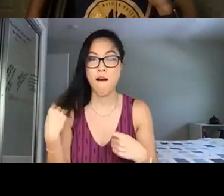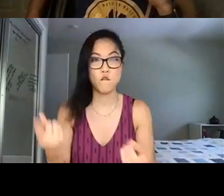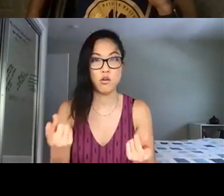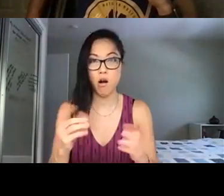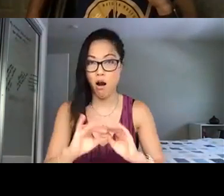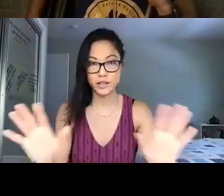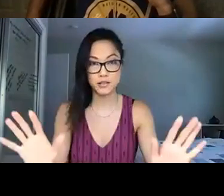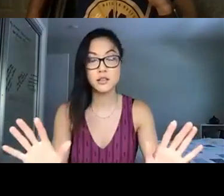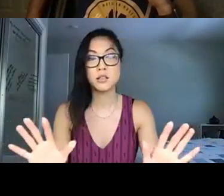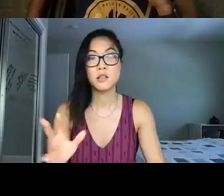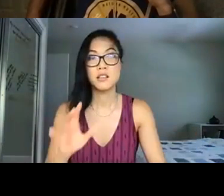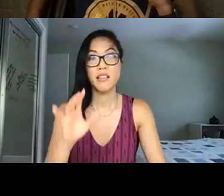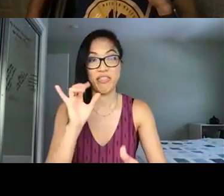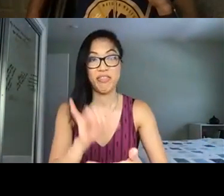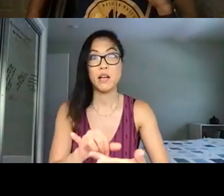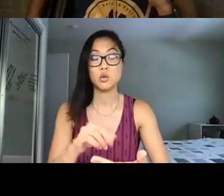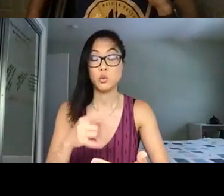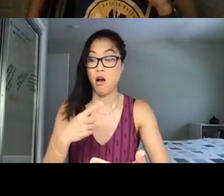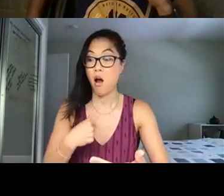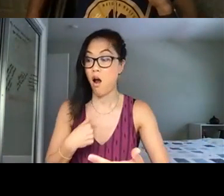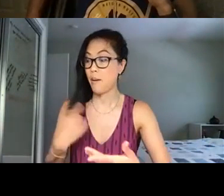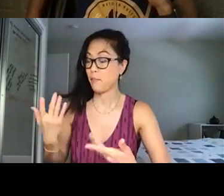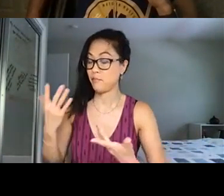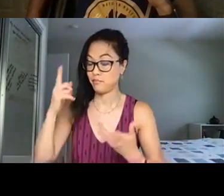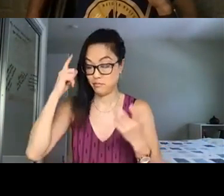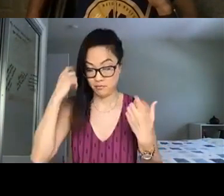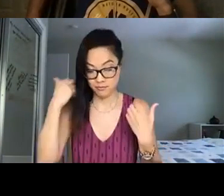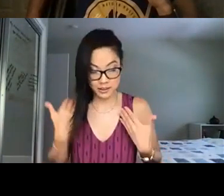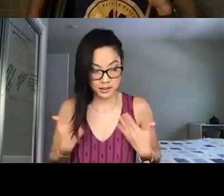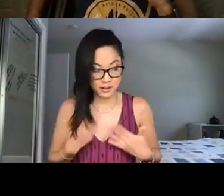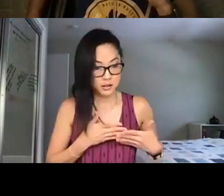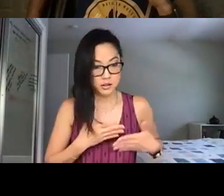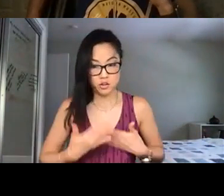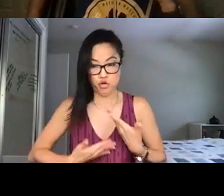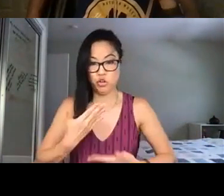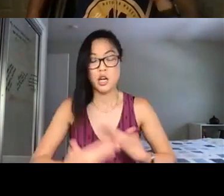That's what I'm channeling my efforts, daily efforts in getting